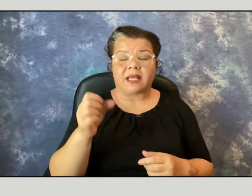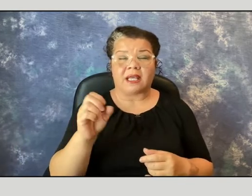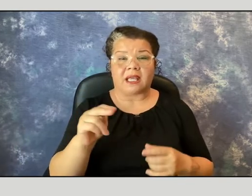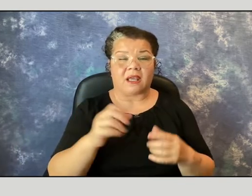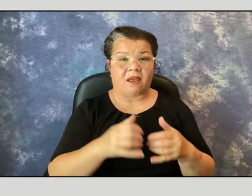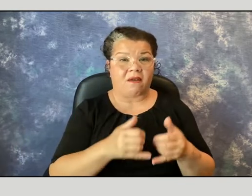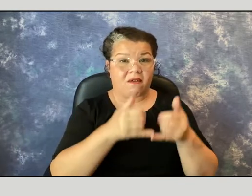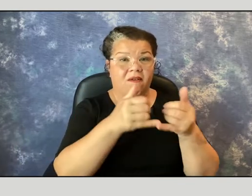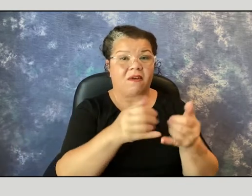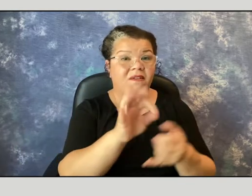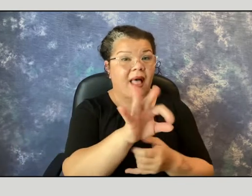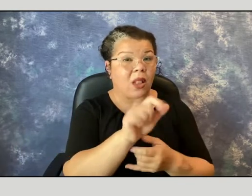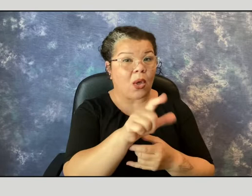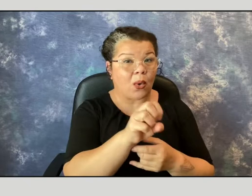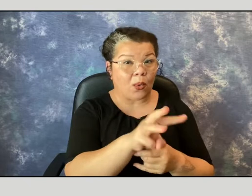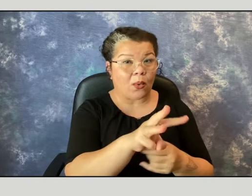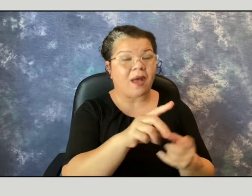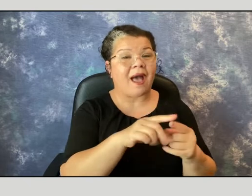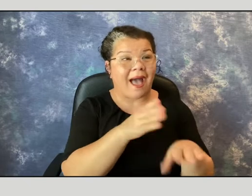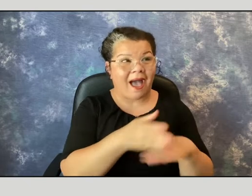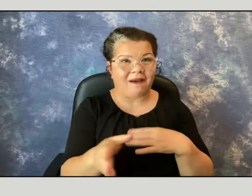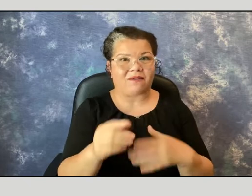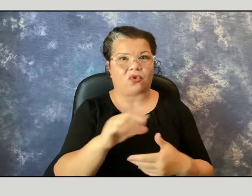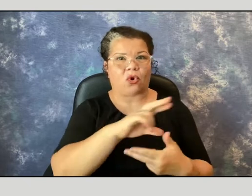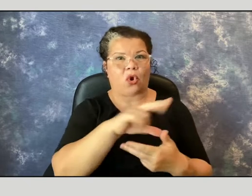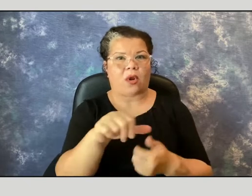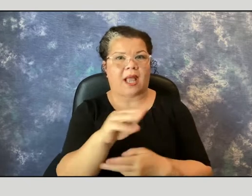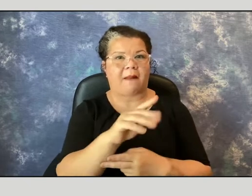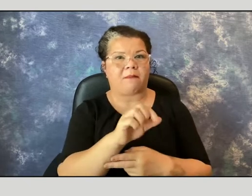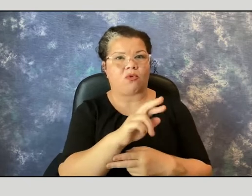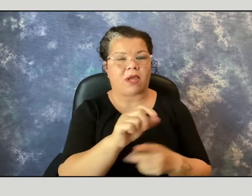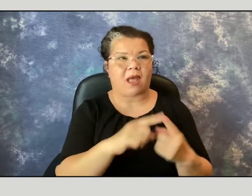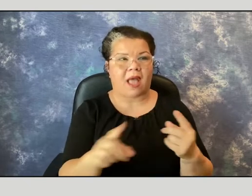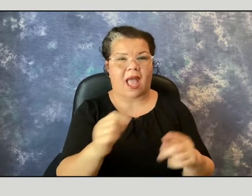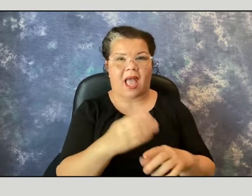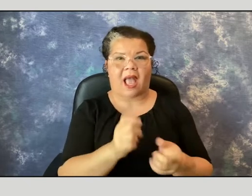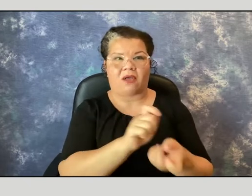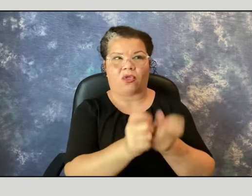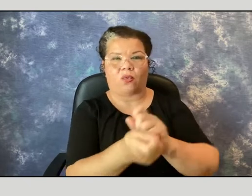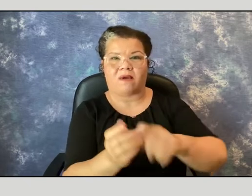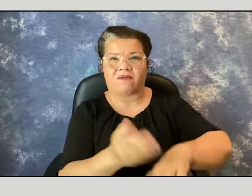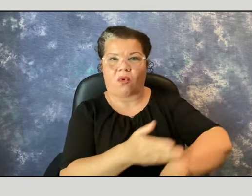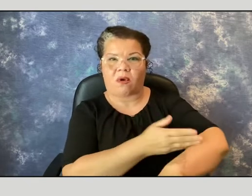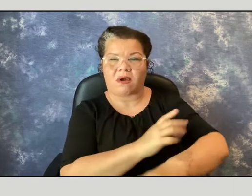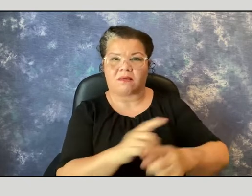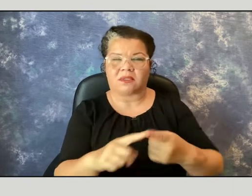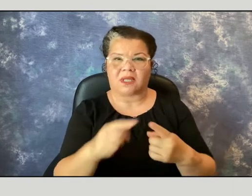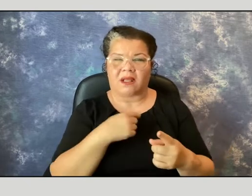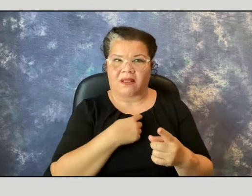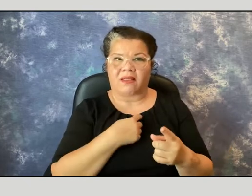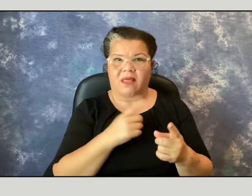after Hurricane Maria and the forms of political and social trauma that the storm revealed.